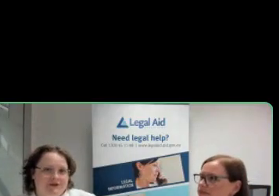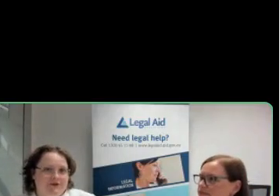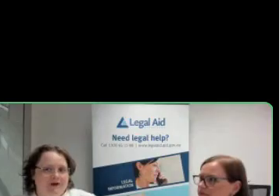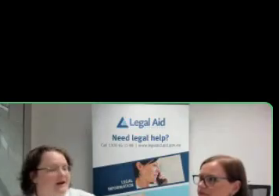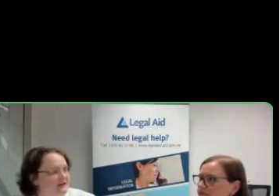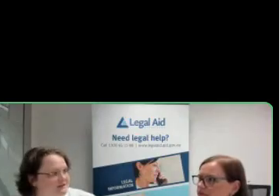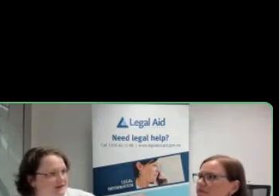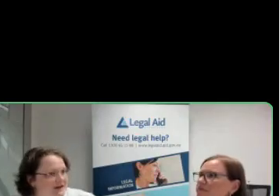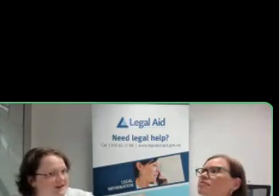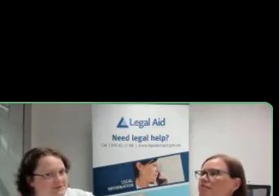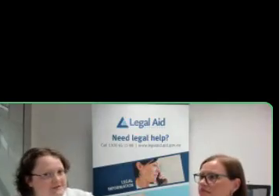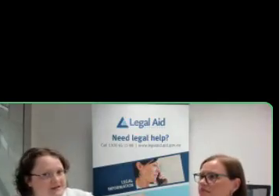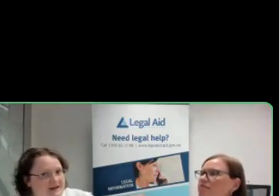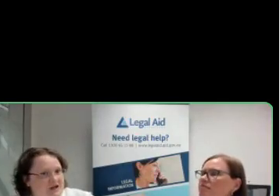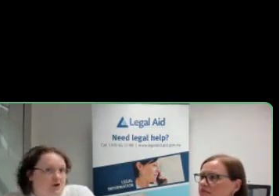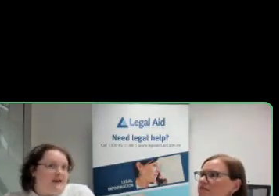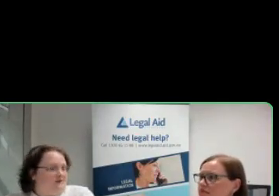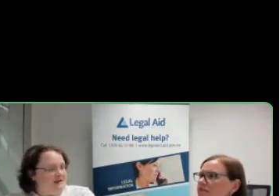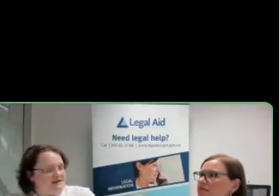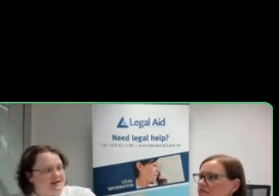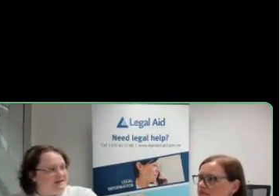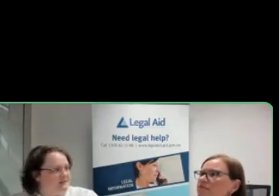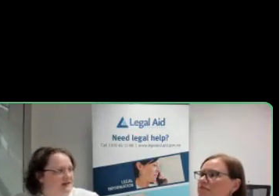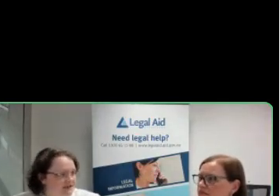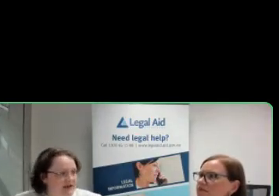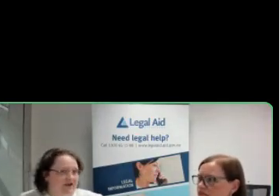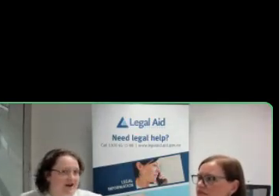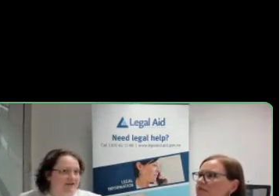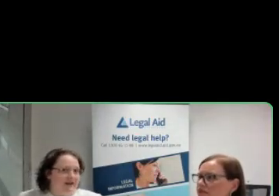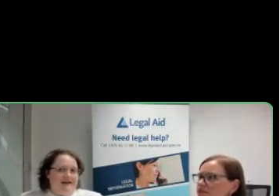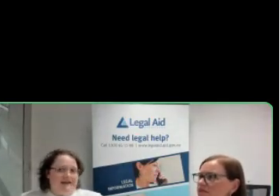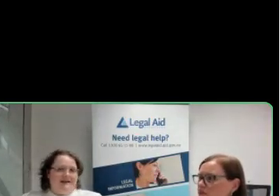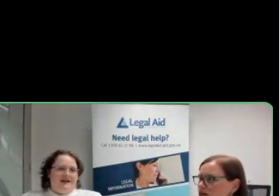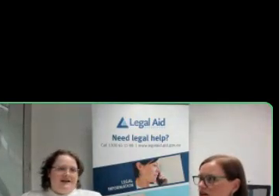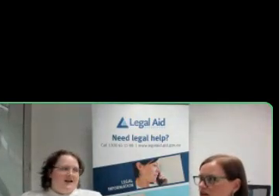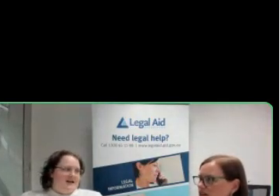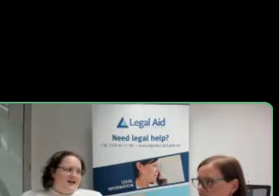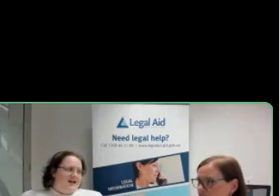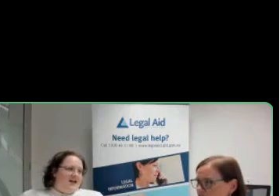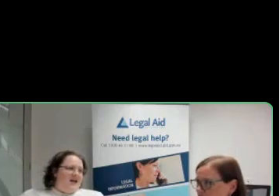So regardless of financial standing, you can still be assessed potentially. We could include links to